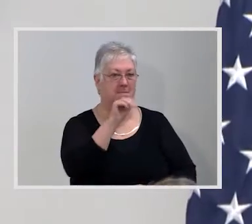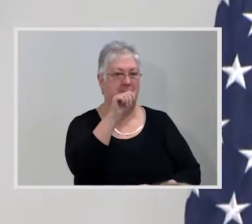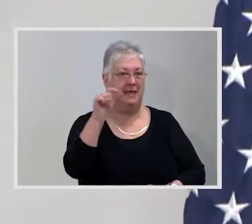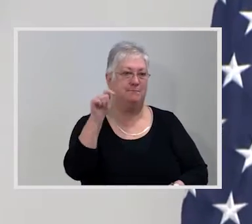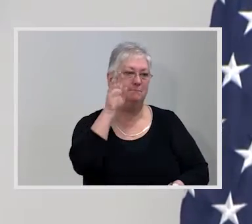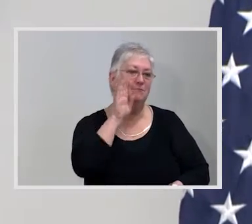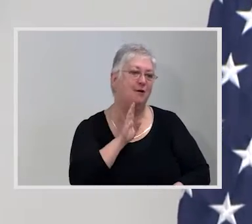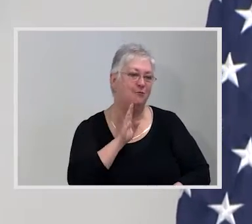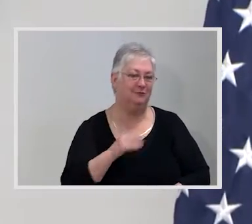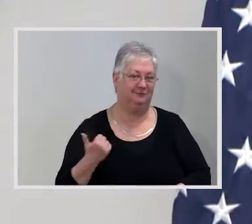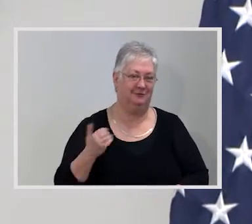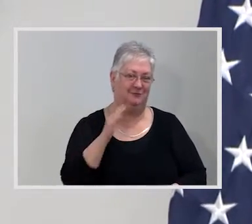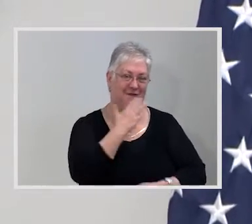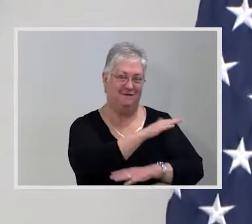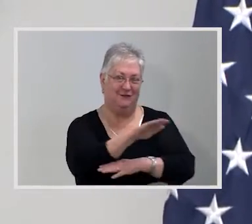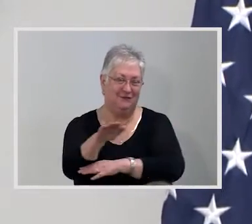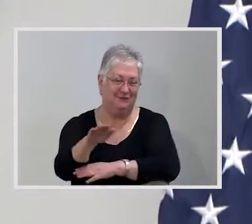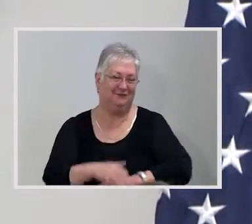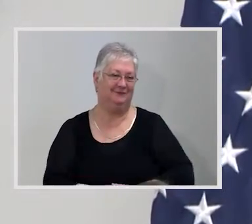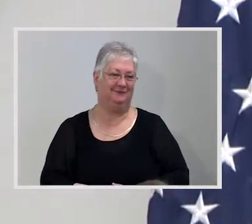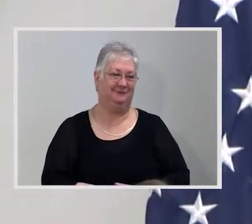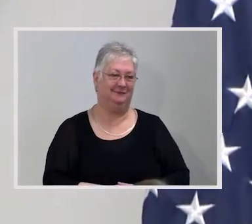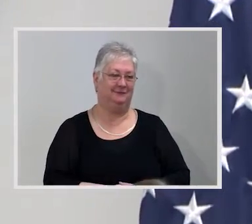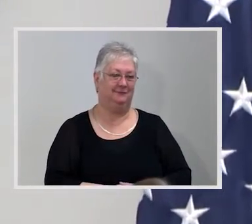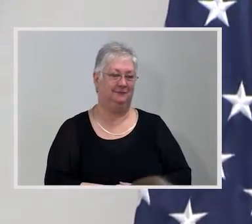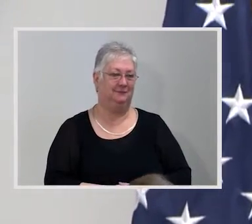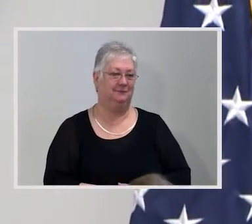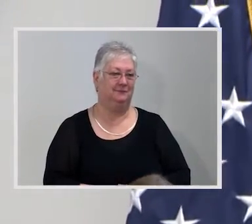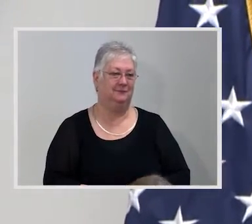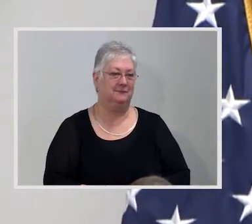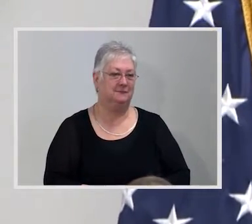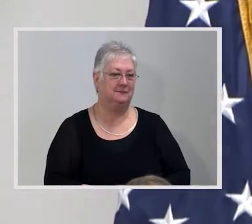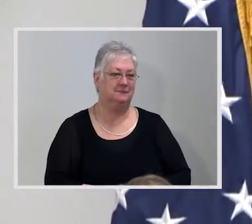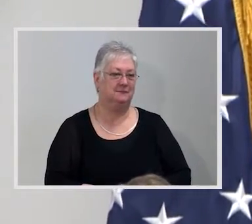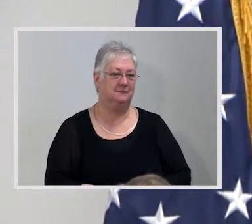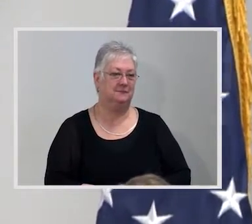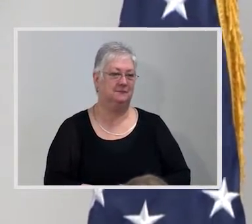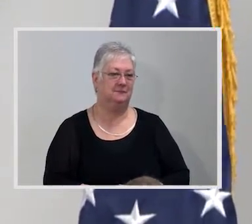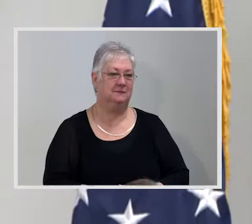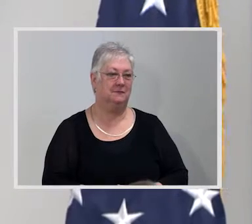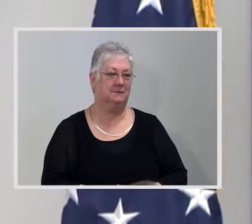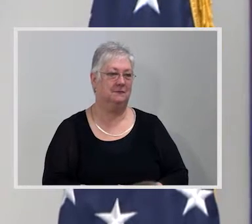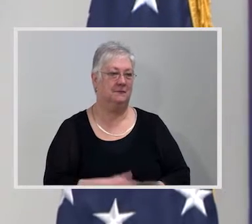GOOD AFTERNOON, EVERYBODY. MY NAME IS MATT BROWN. I AM MAYOR BOWSER'S BUDGET DIRECTOR AND I THINK I HAVE ONE